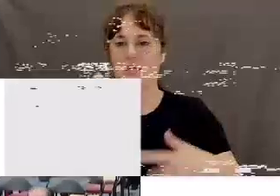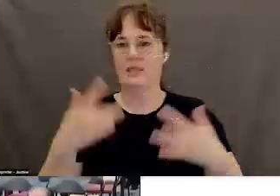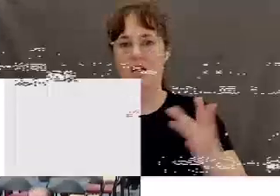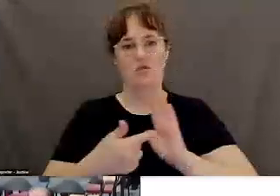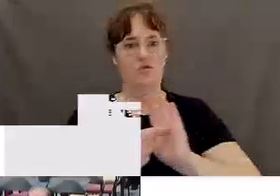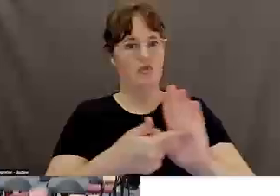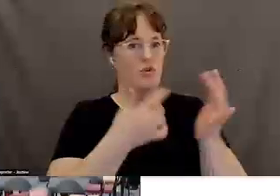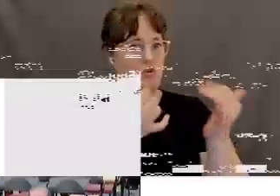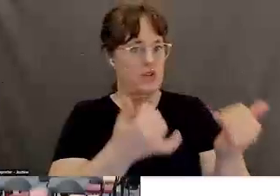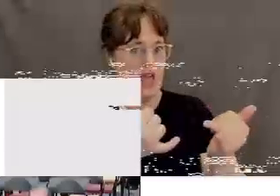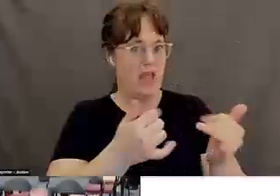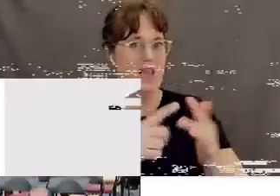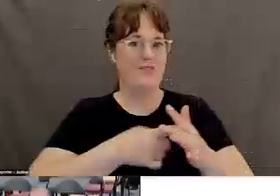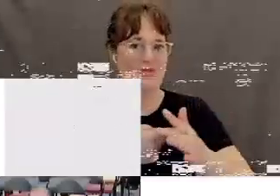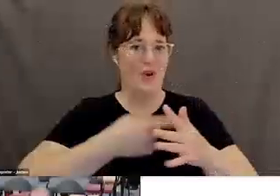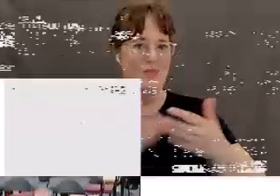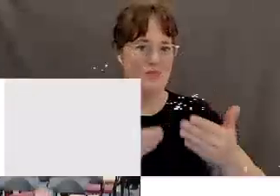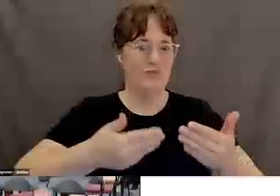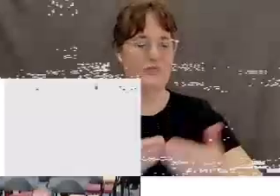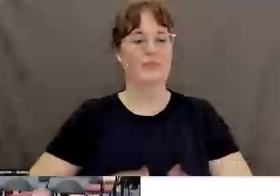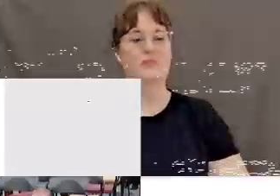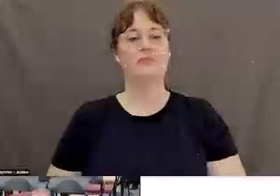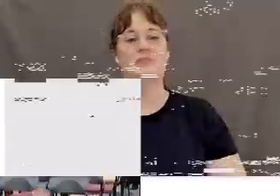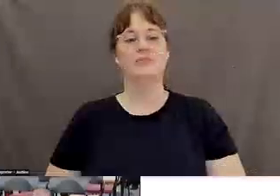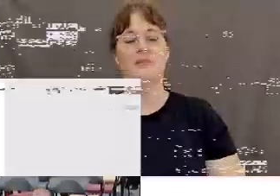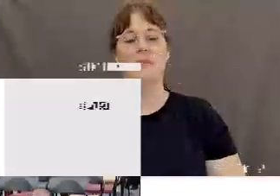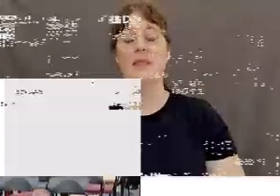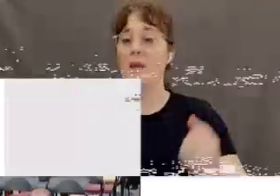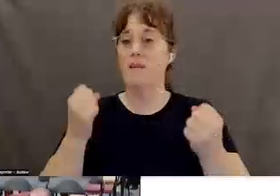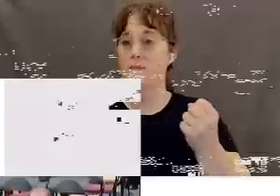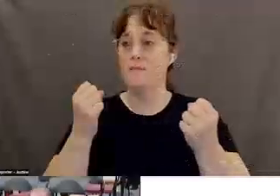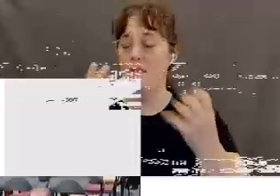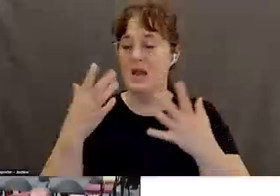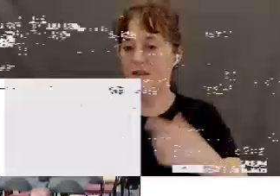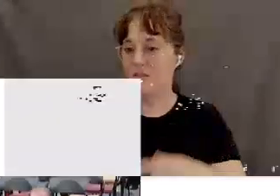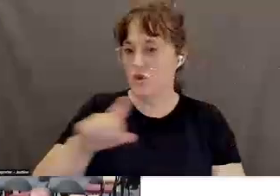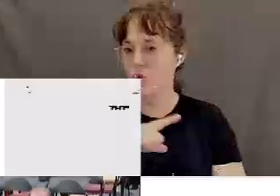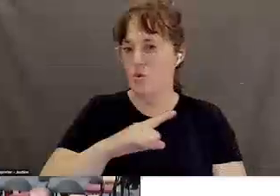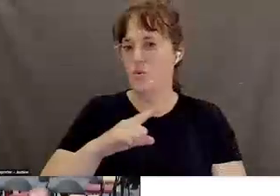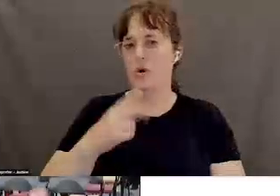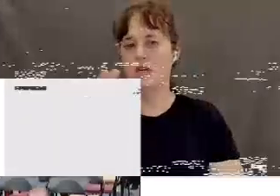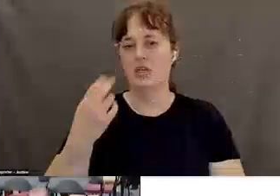Boardroom: So go to the next slide. Many of you, Chair Birney, I know that Redmond uses Progressive Design Build.